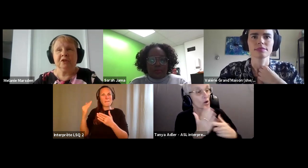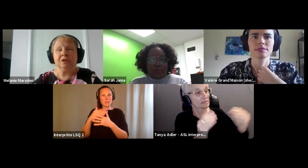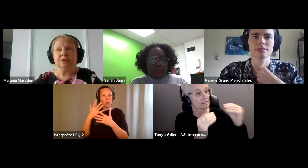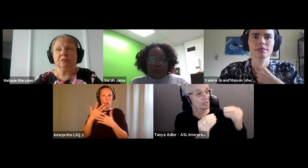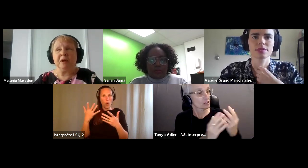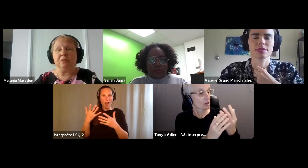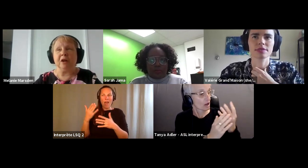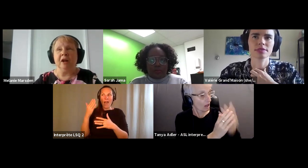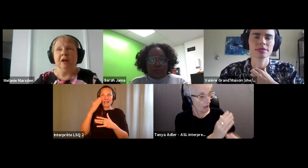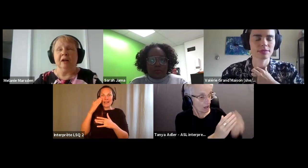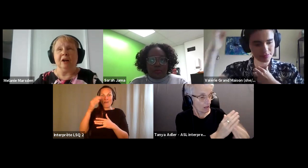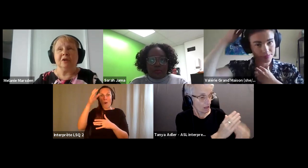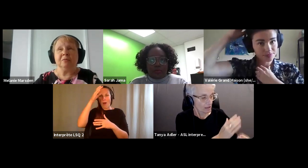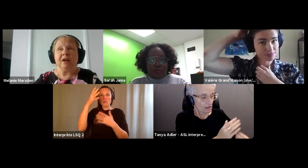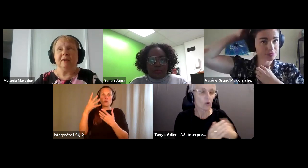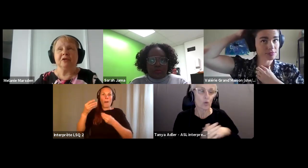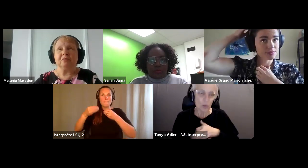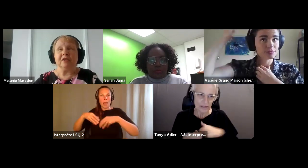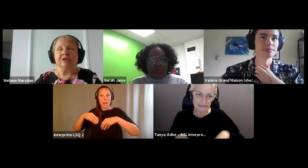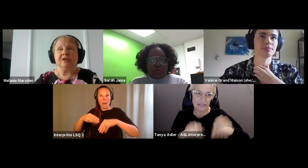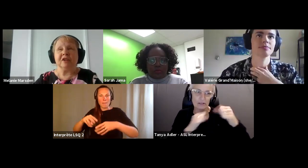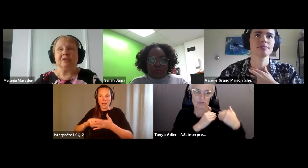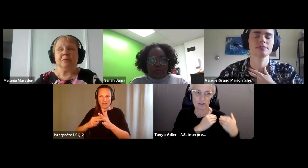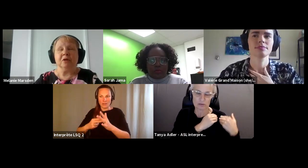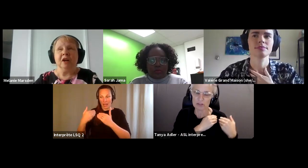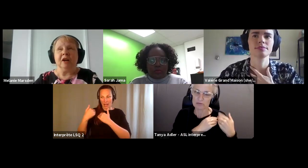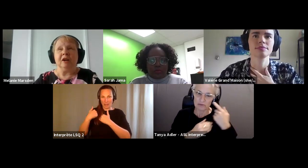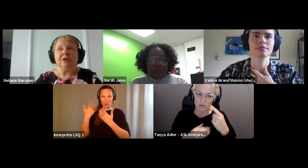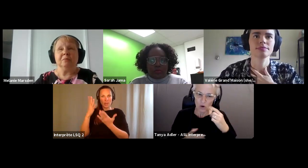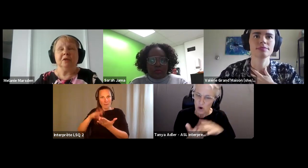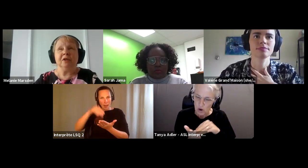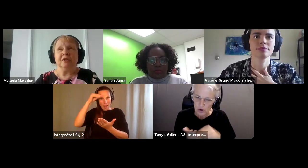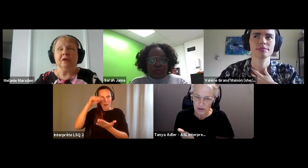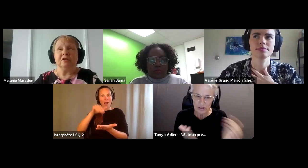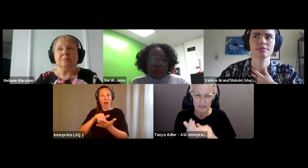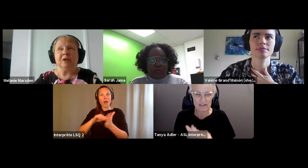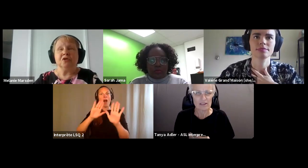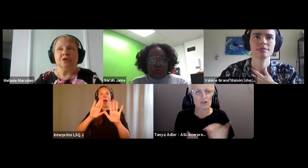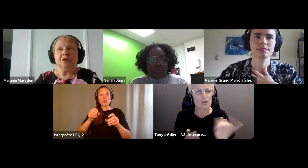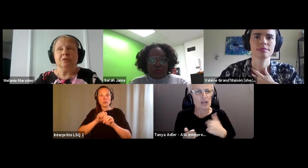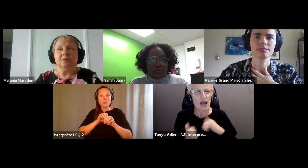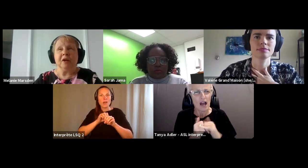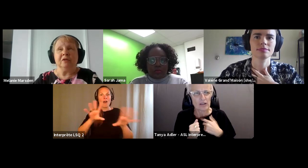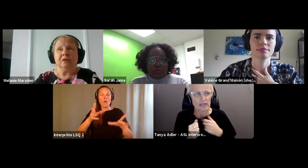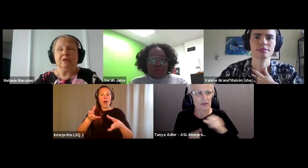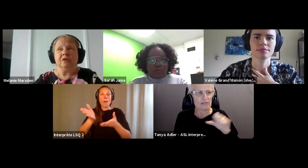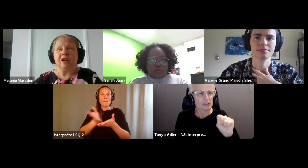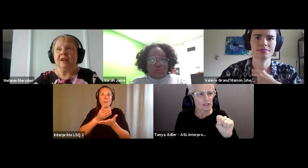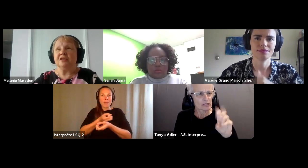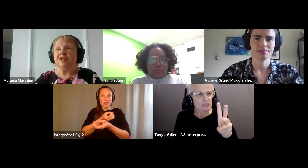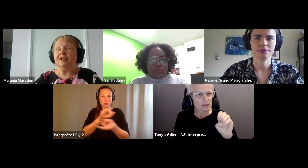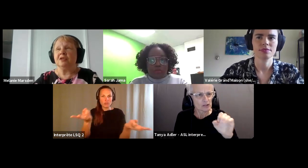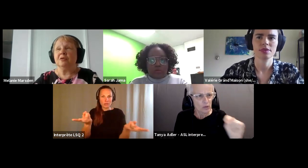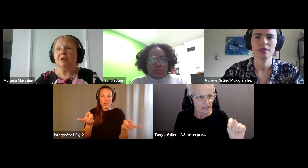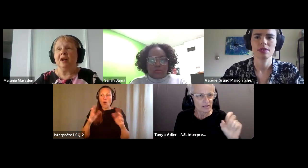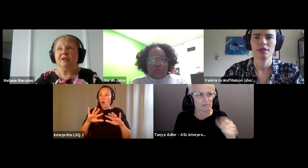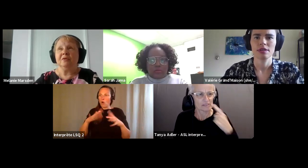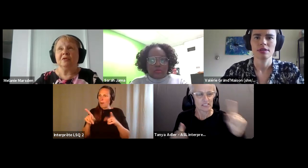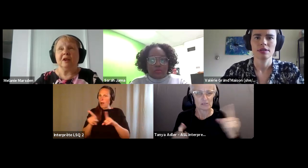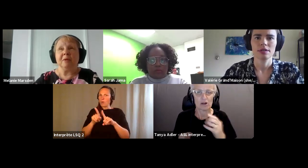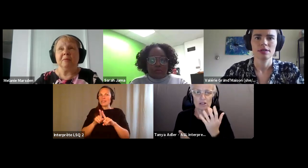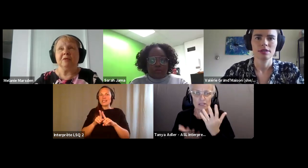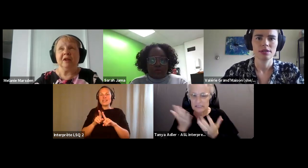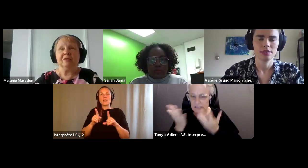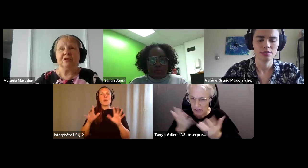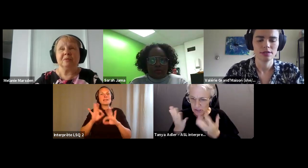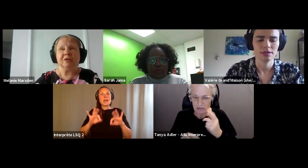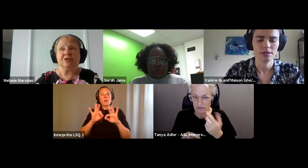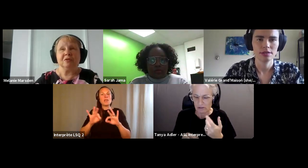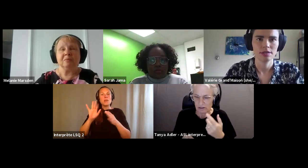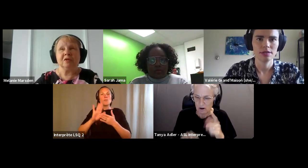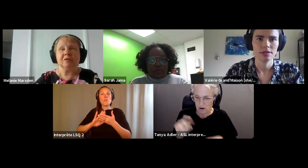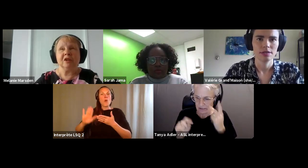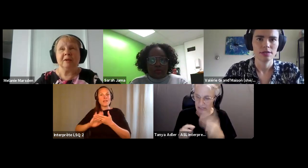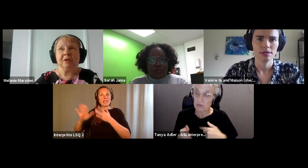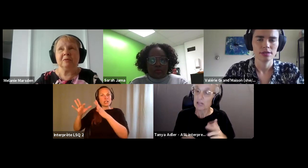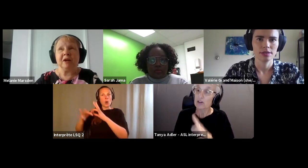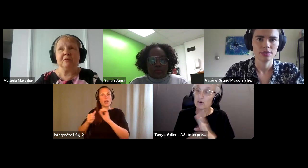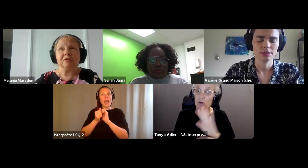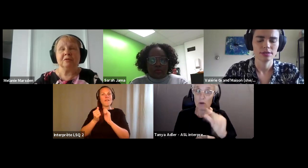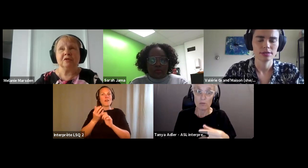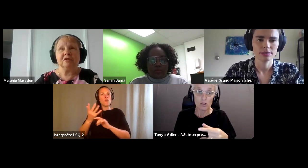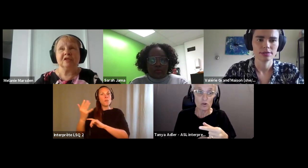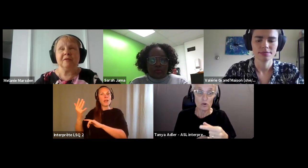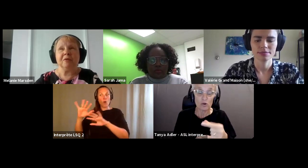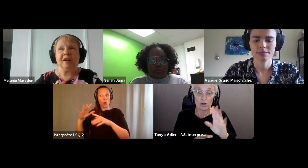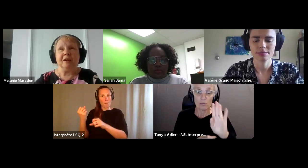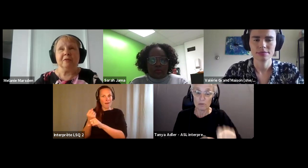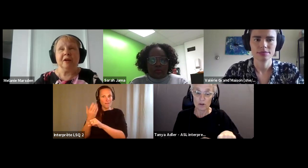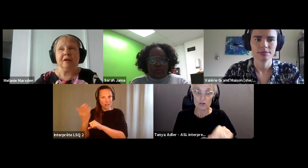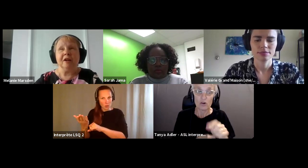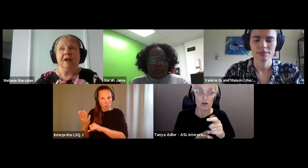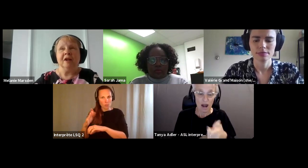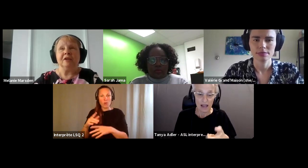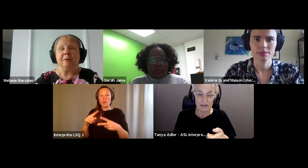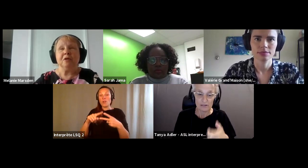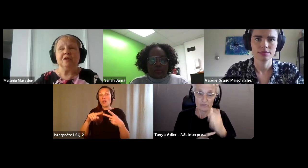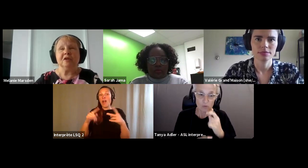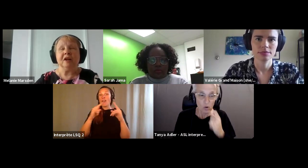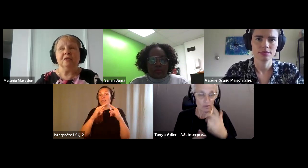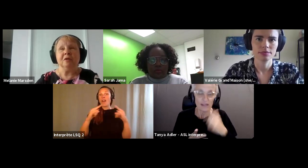Melanie Marsden: it's also about how can we have a sweat that successful, how can we smudge when you can't see so I use a very key later too much to to like my to back with swords in the same way right that booklet now.